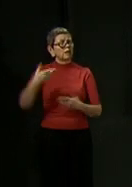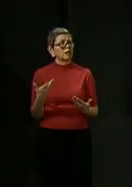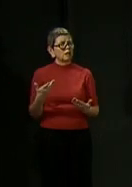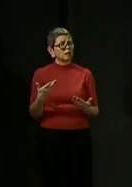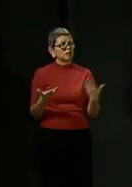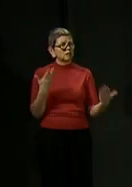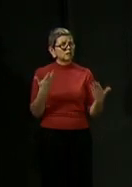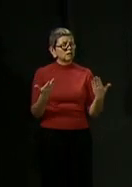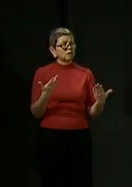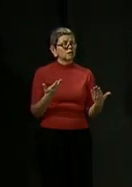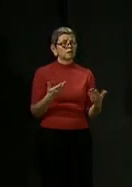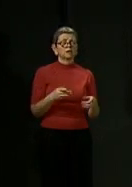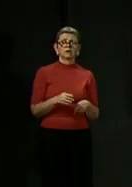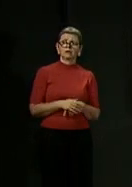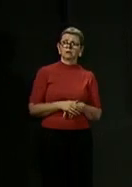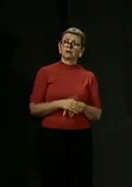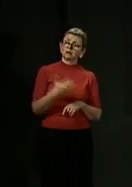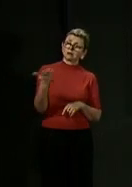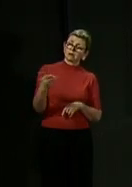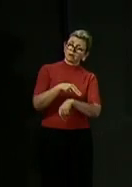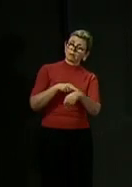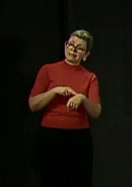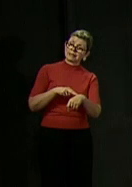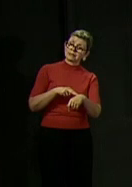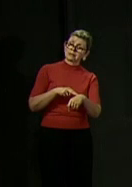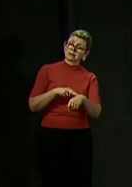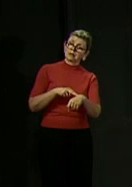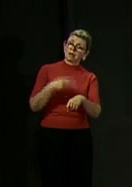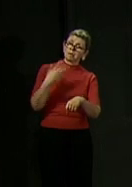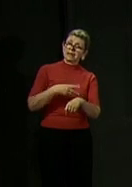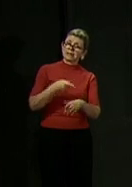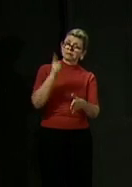actually issued any penalties to anyone solely for exercising too long or more than once?